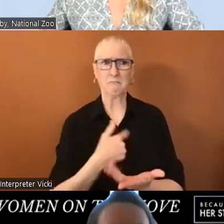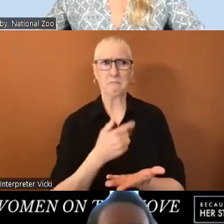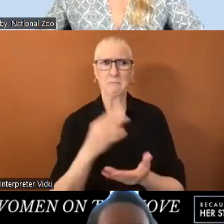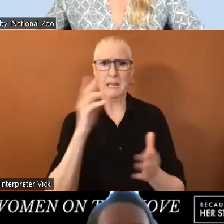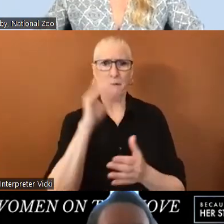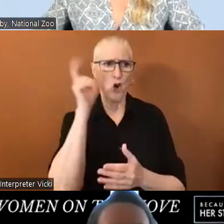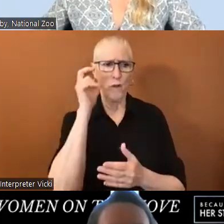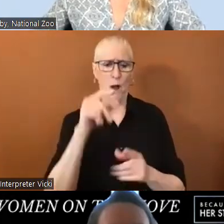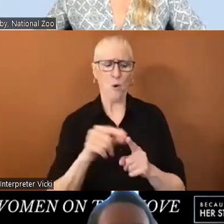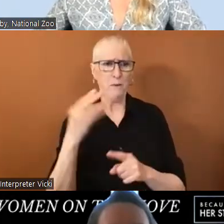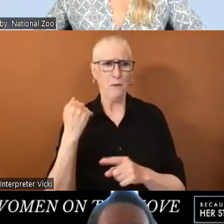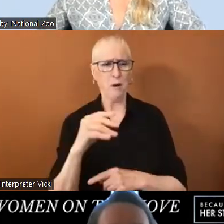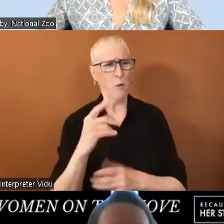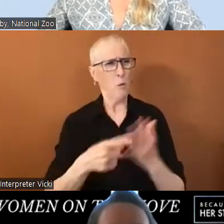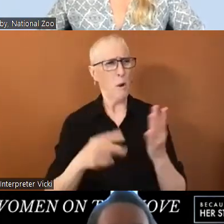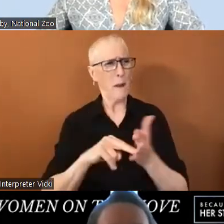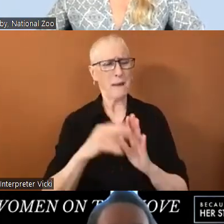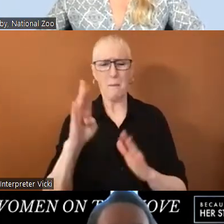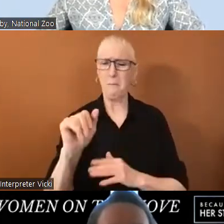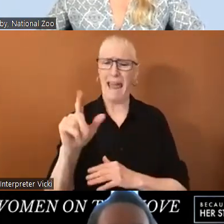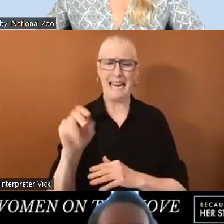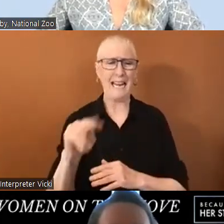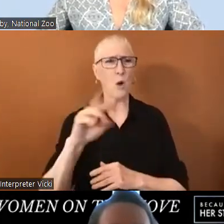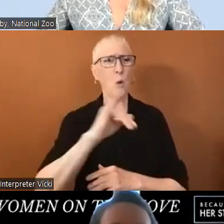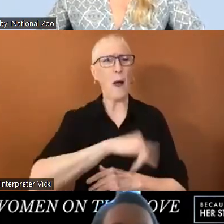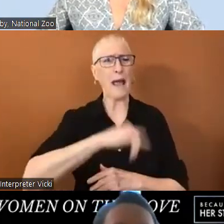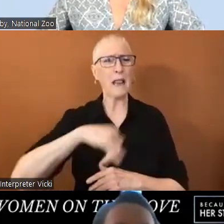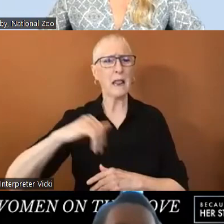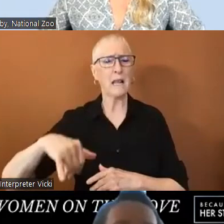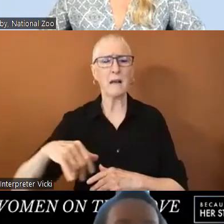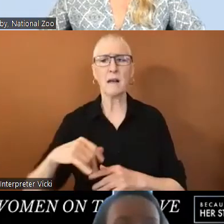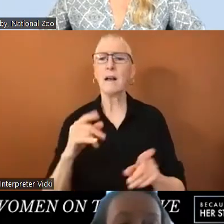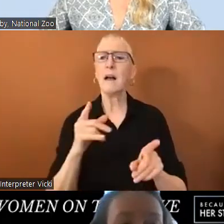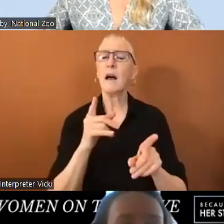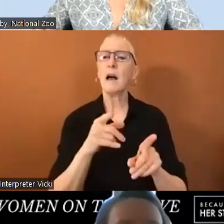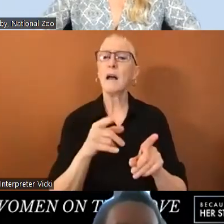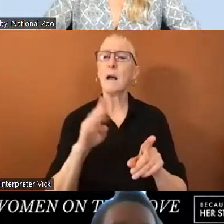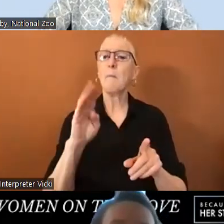can you explain what a baleen whale is? >>Sarah: Sure, so basically um baleen is a filter